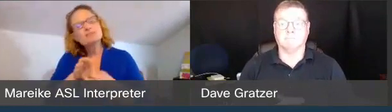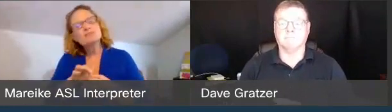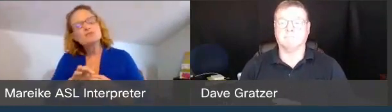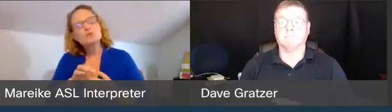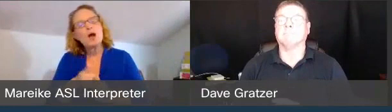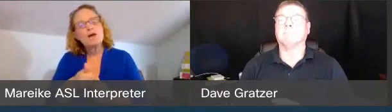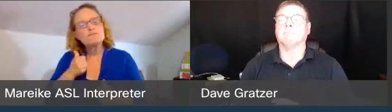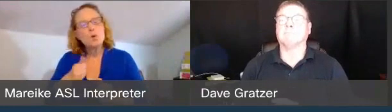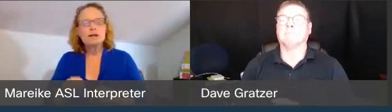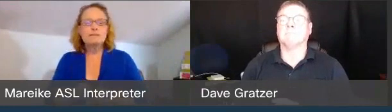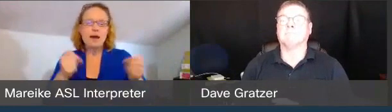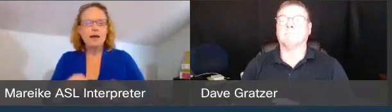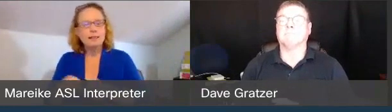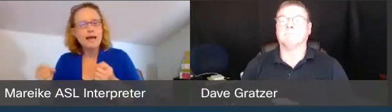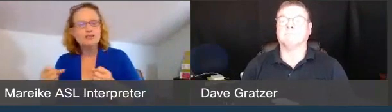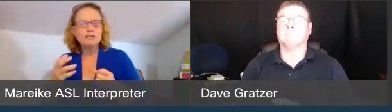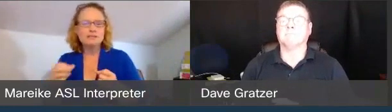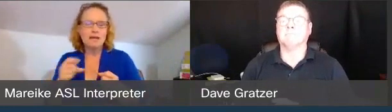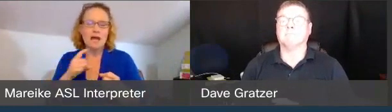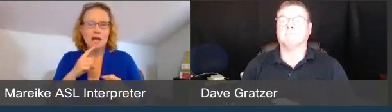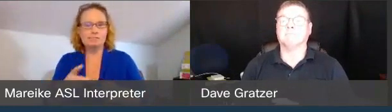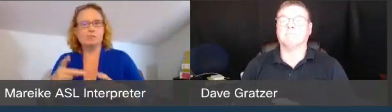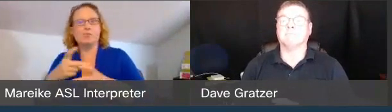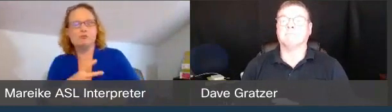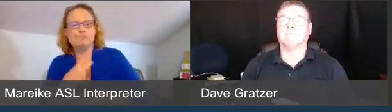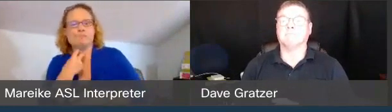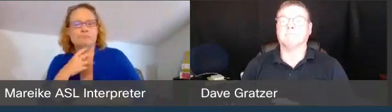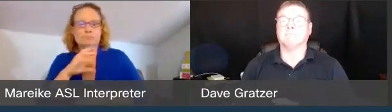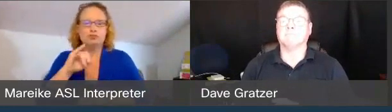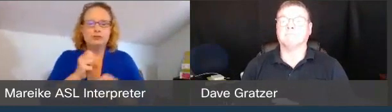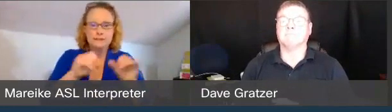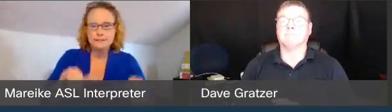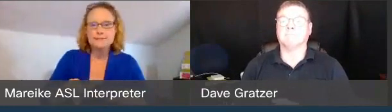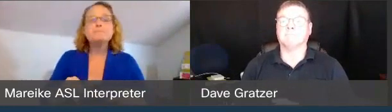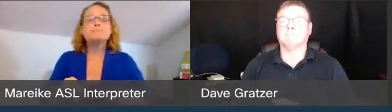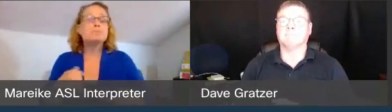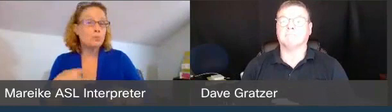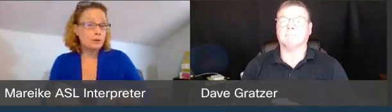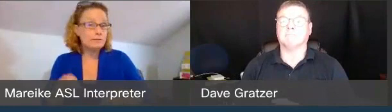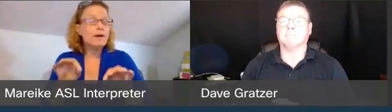violations and further entrenchment. And we do find that our FACT clients on parole